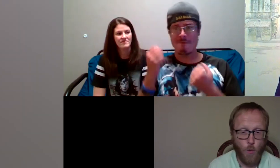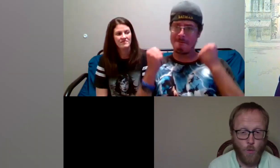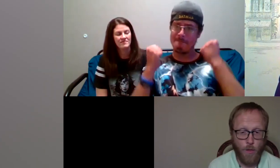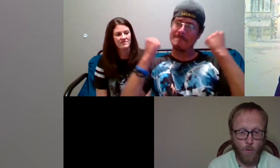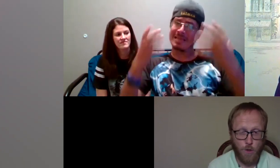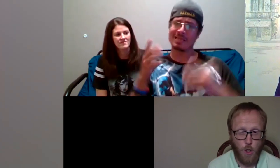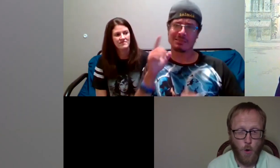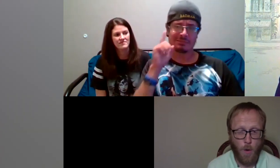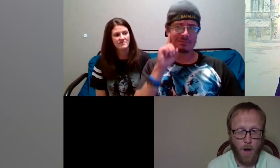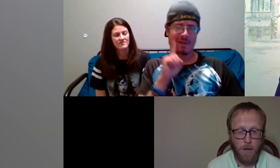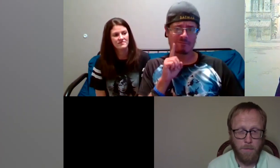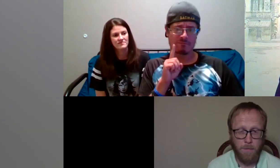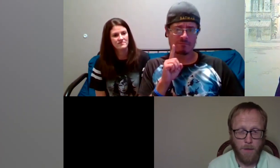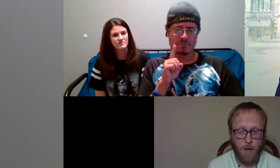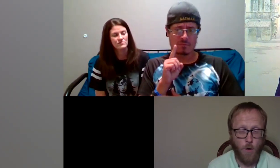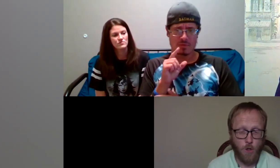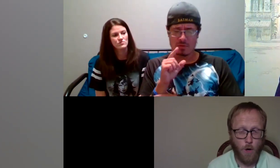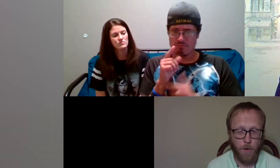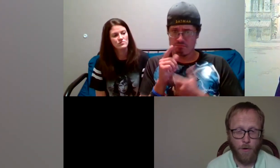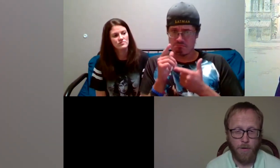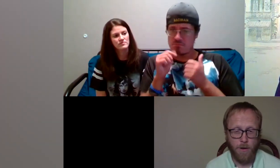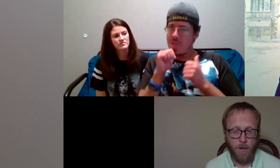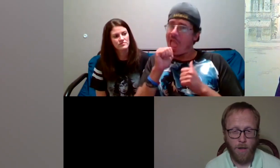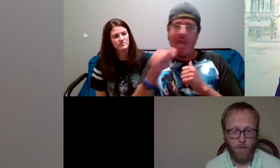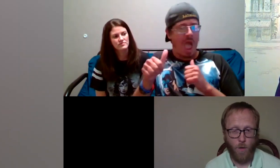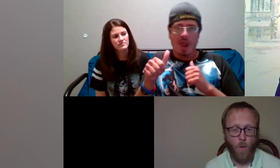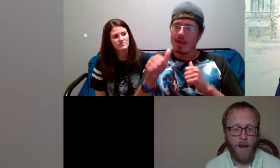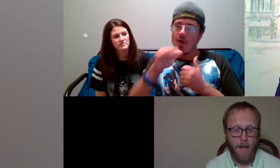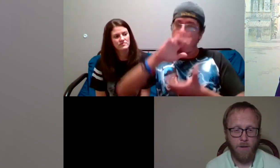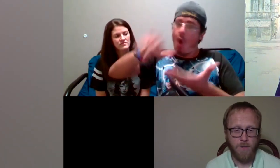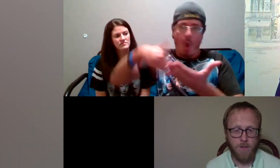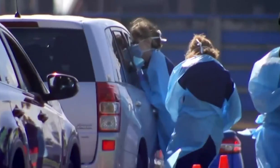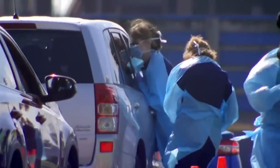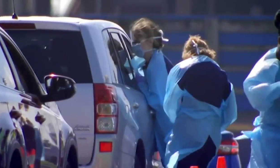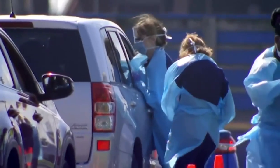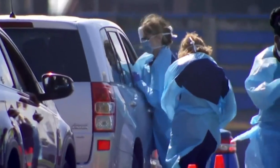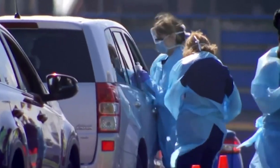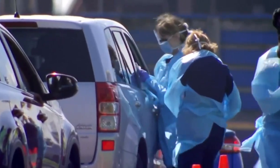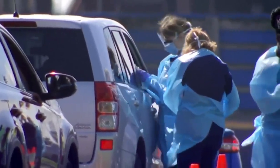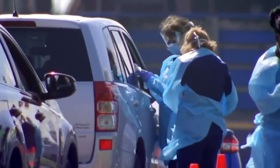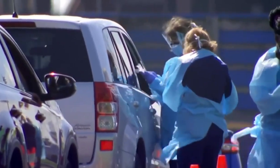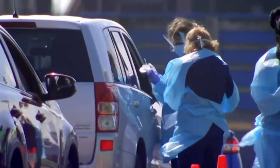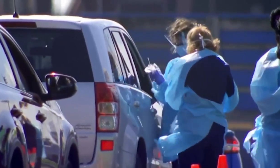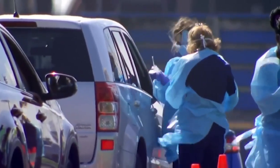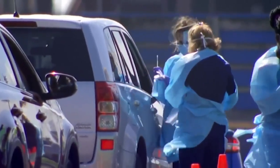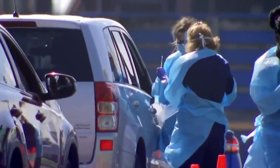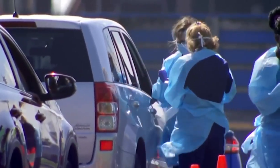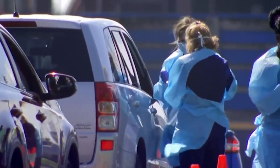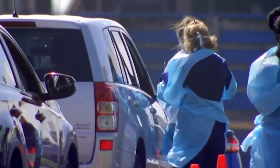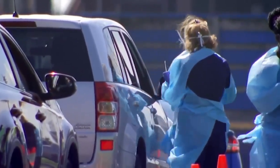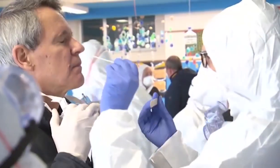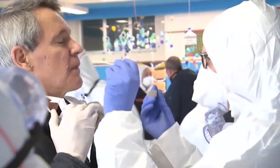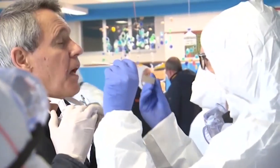CAMPBELLS SAY AT THE BEGINNING OF THE HEALTH CRISIS, THEY WEREN'T